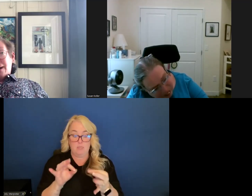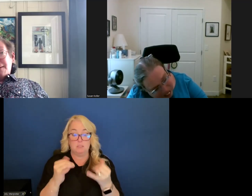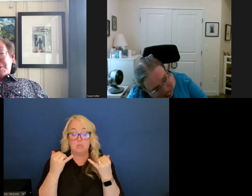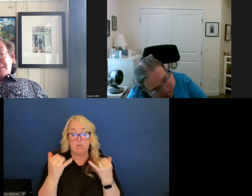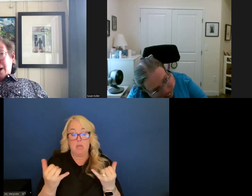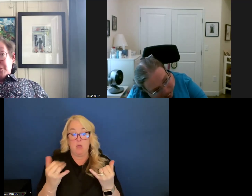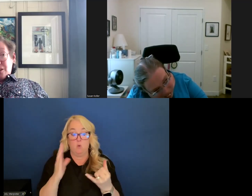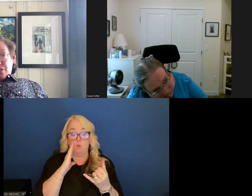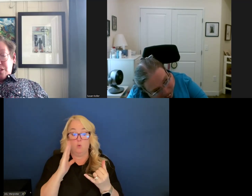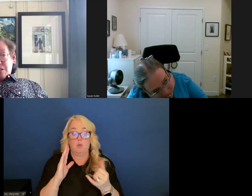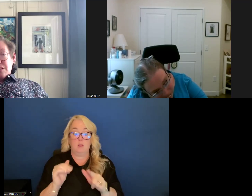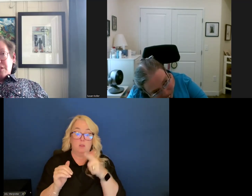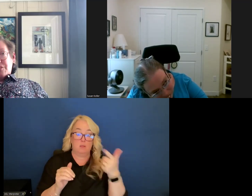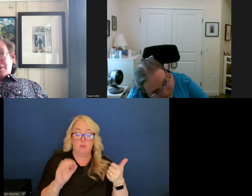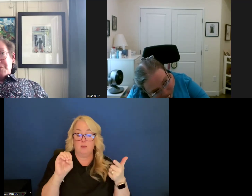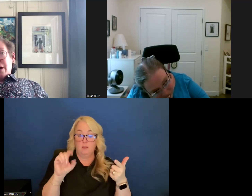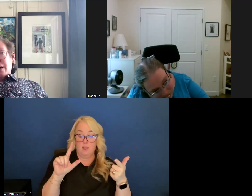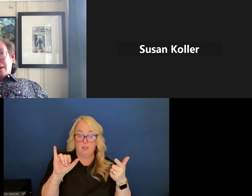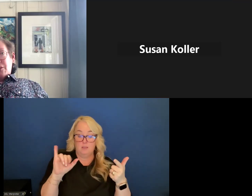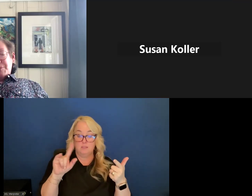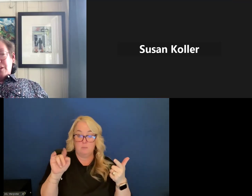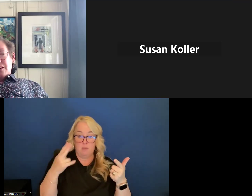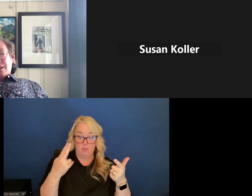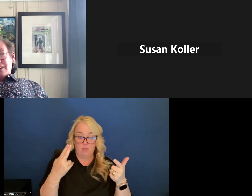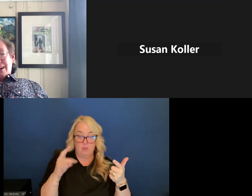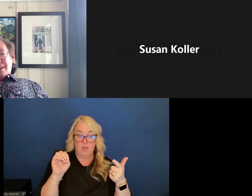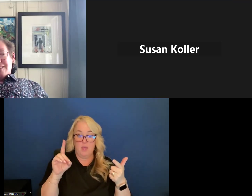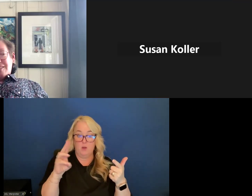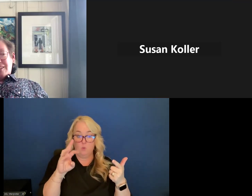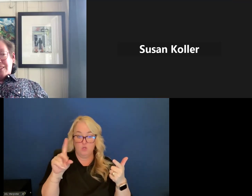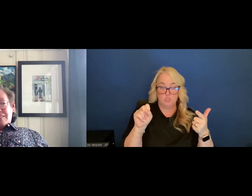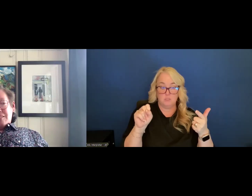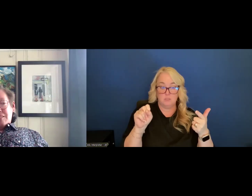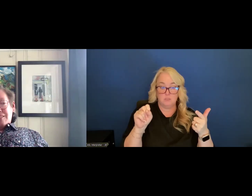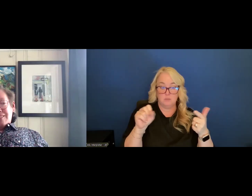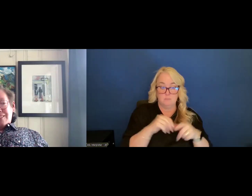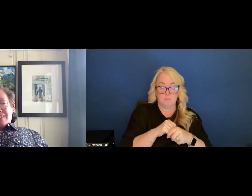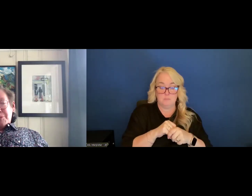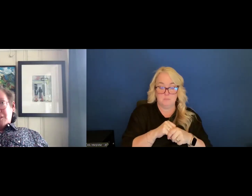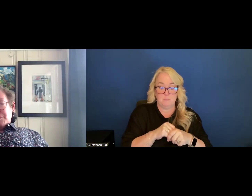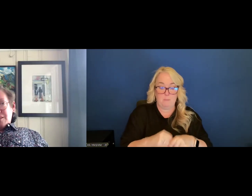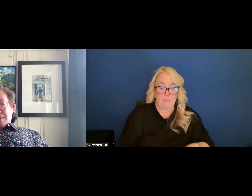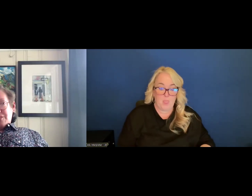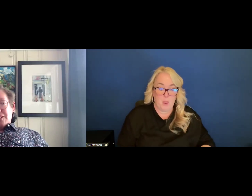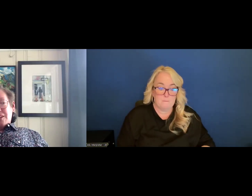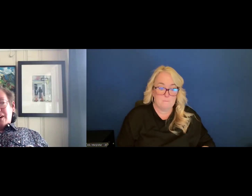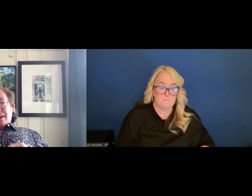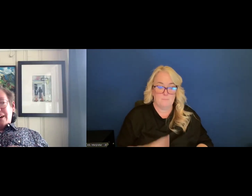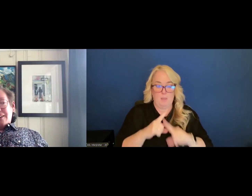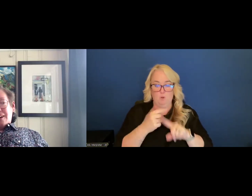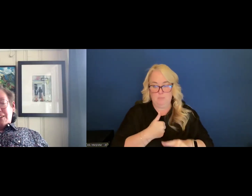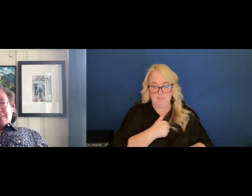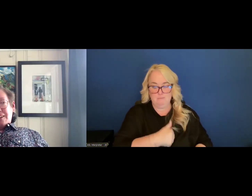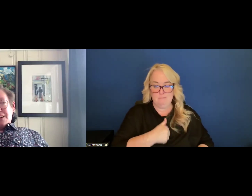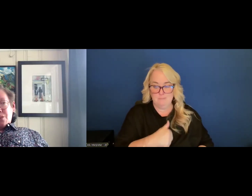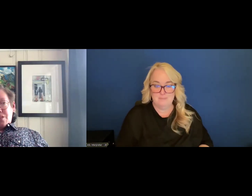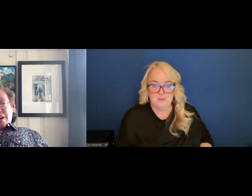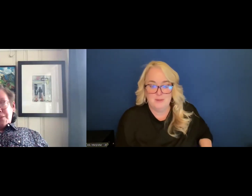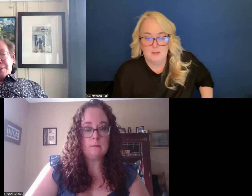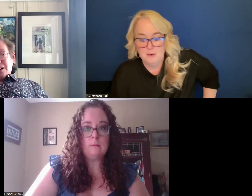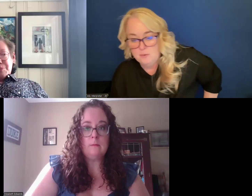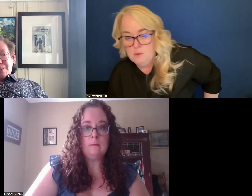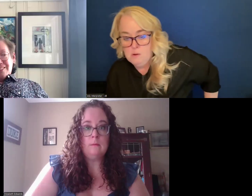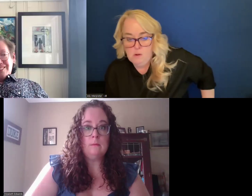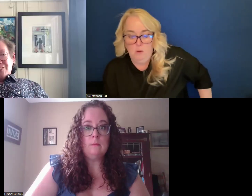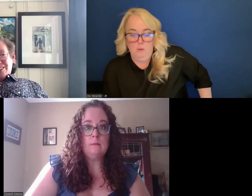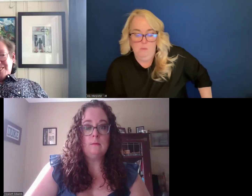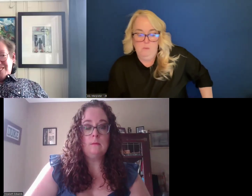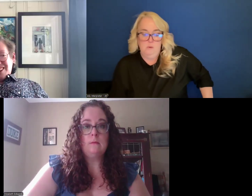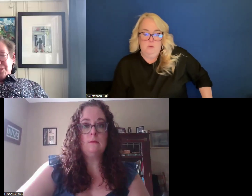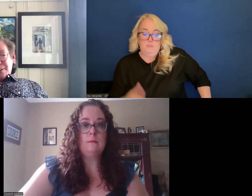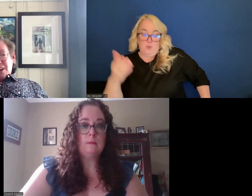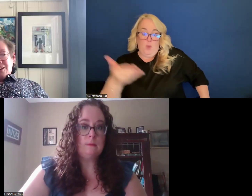Elizabeth Edwards from NHeLP. Welcome, thanks for being here.